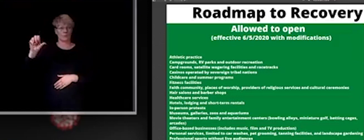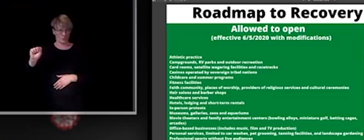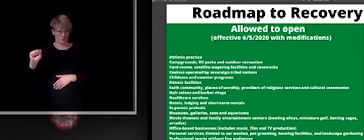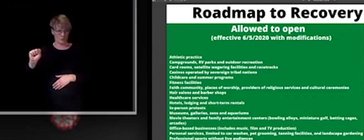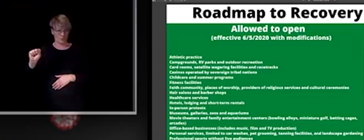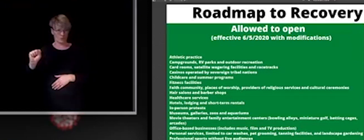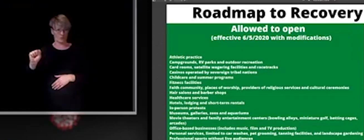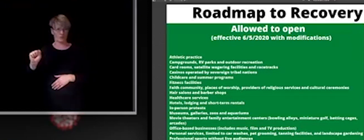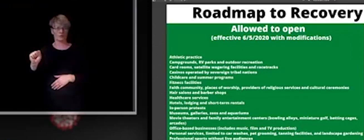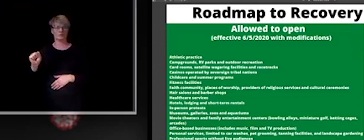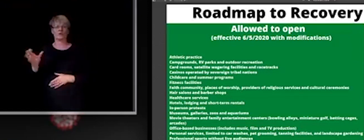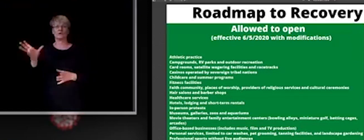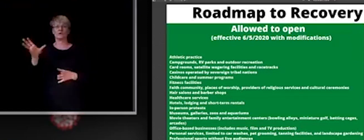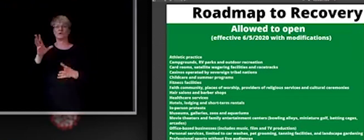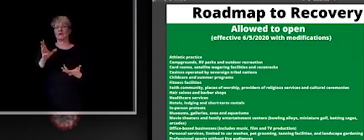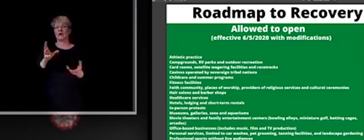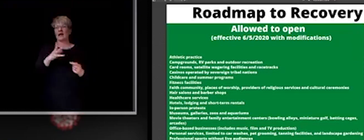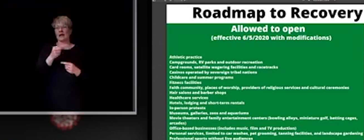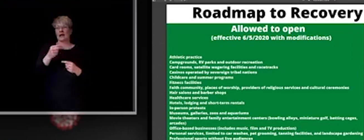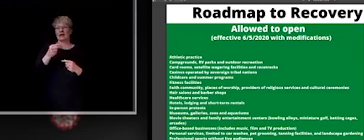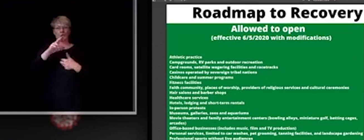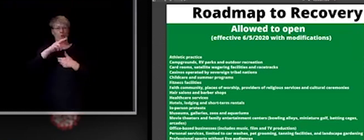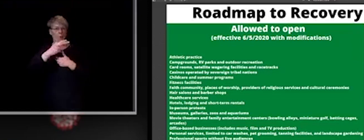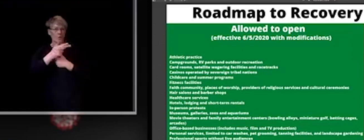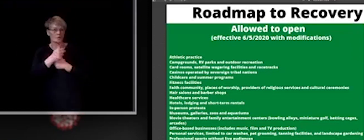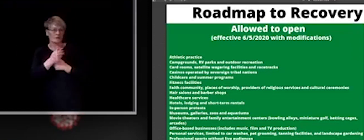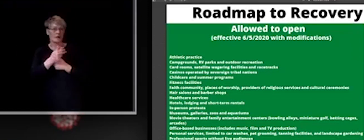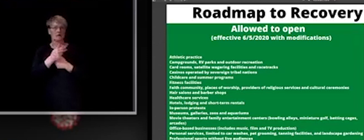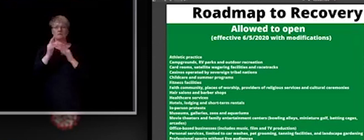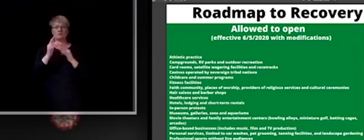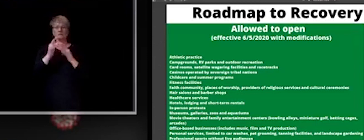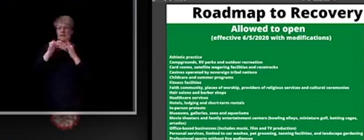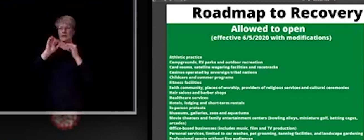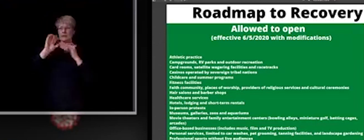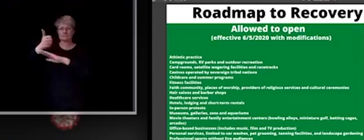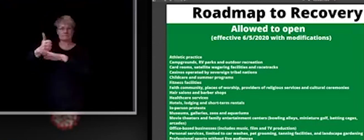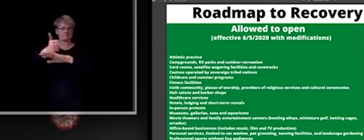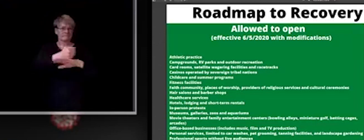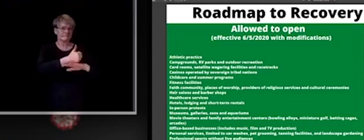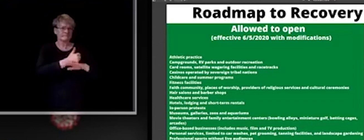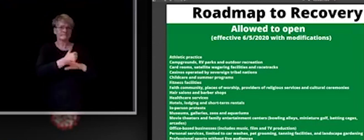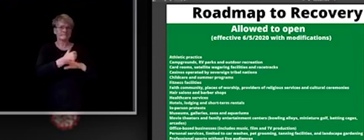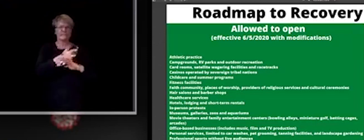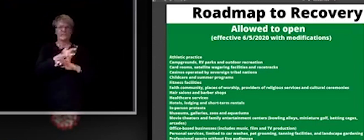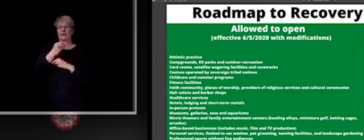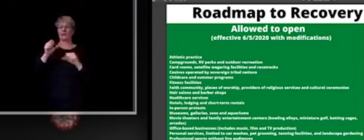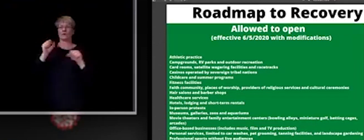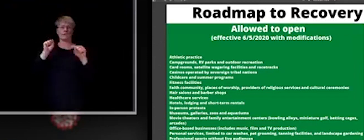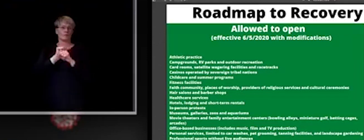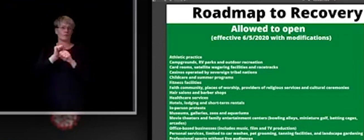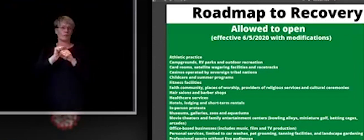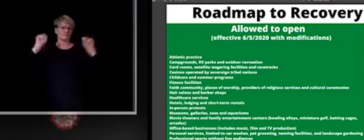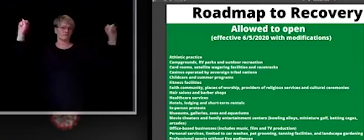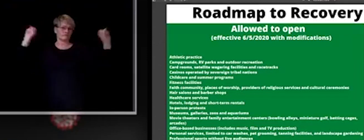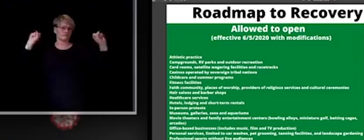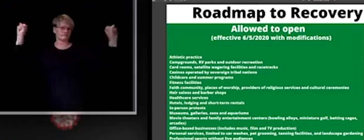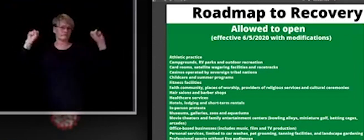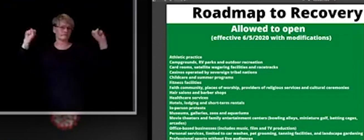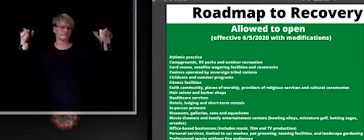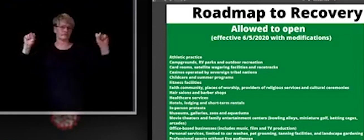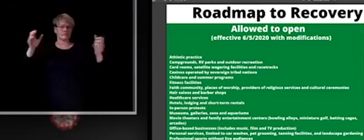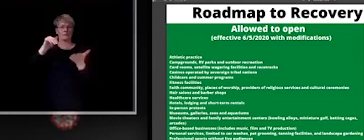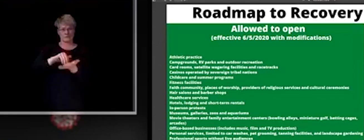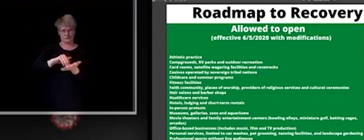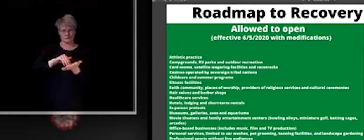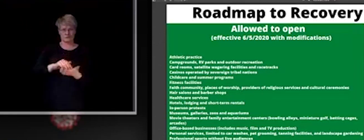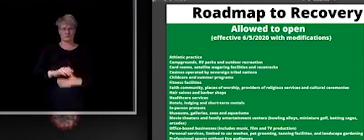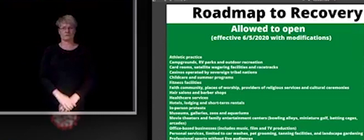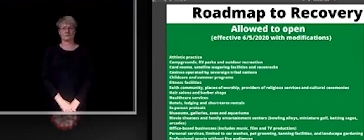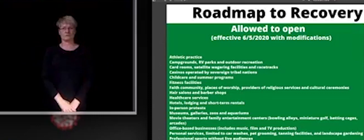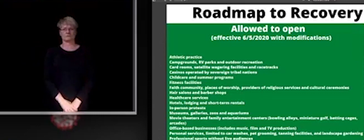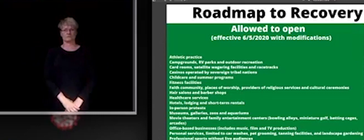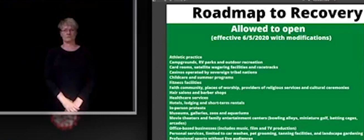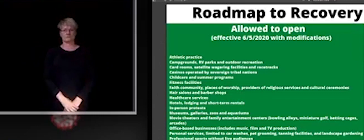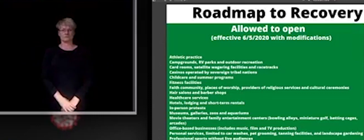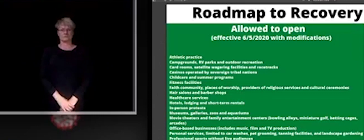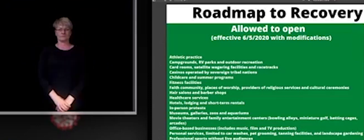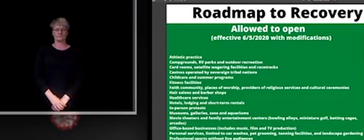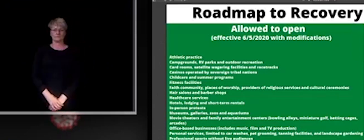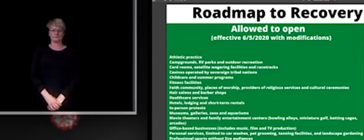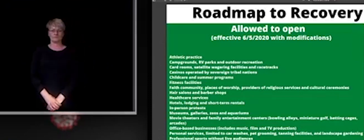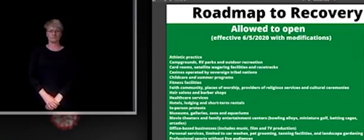the guidance for hotels, campgrounds and fitness centers. So, because there’s been so many